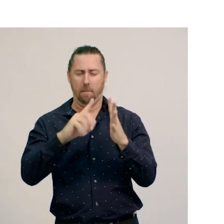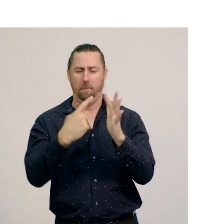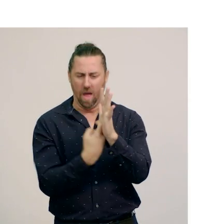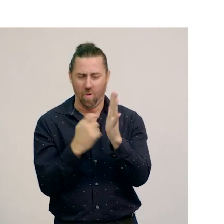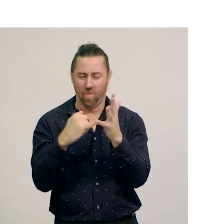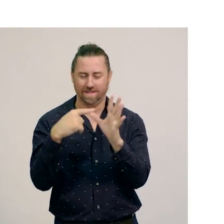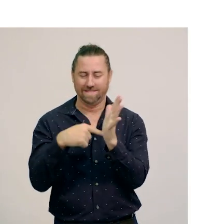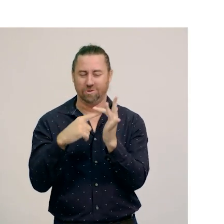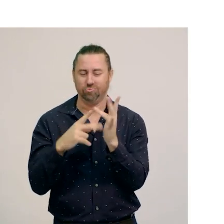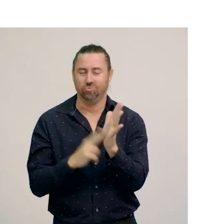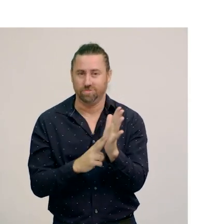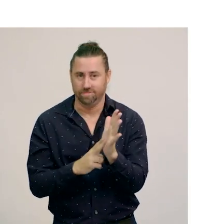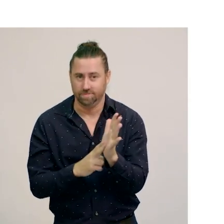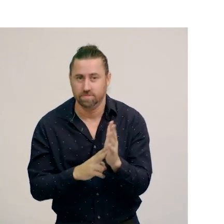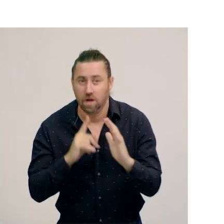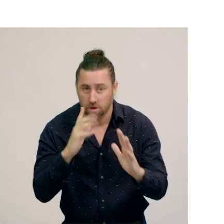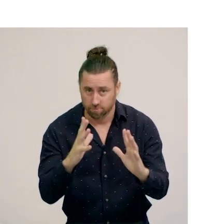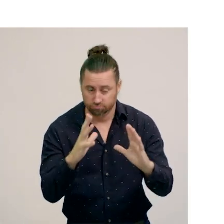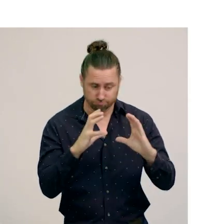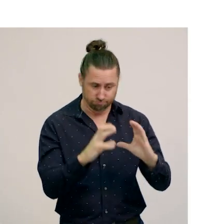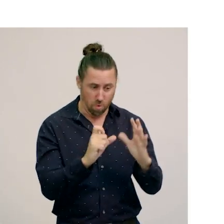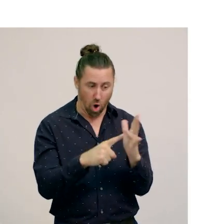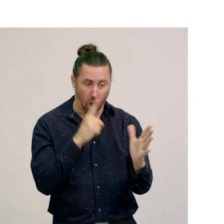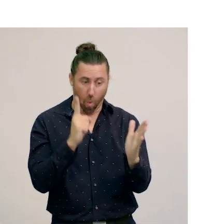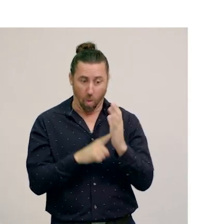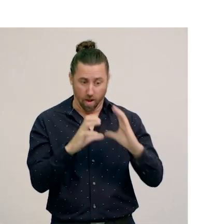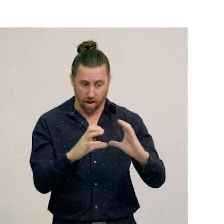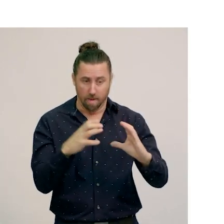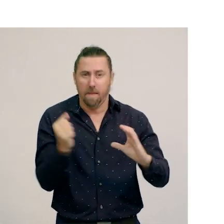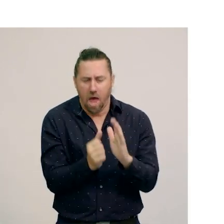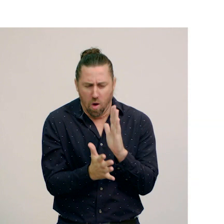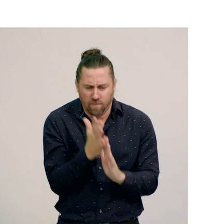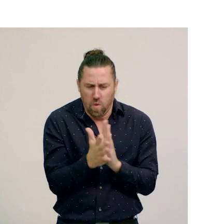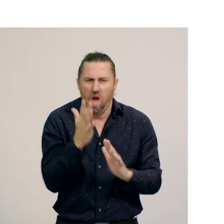First, to release the energy stored in coal, it must be burned in a furnace.